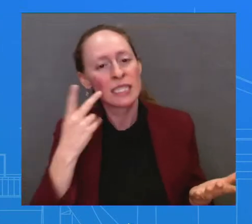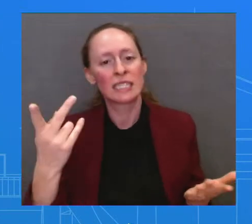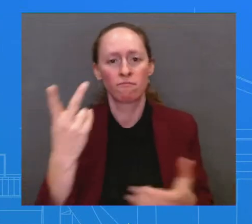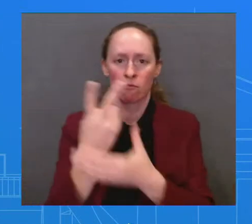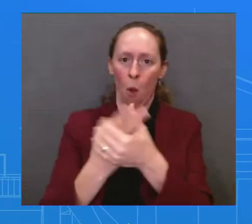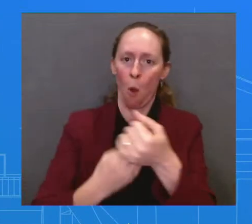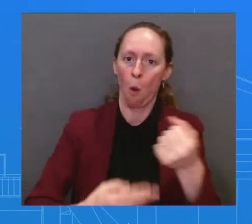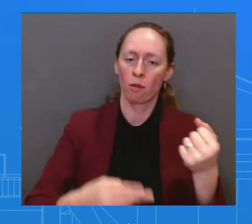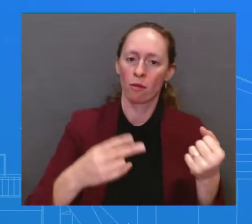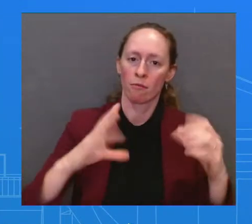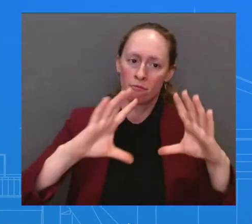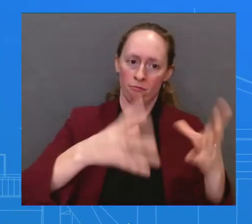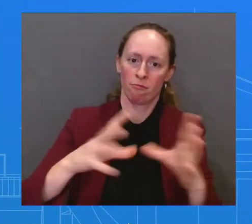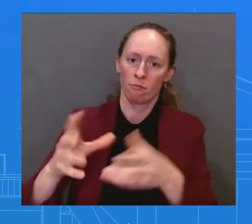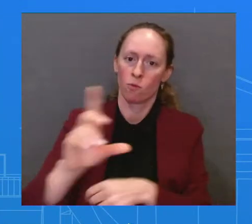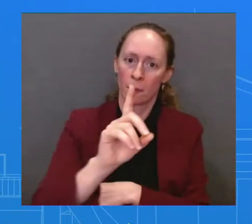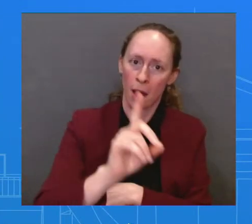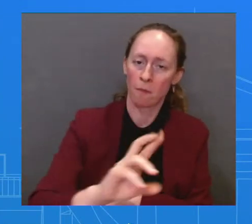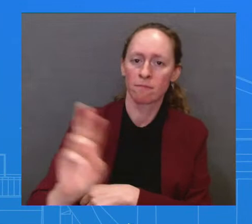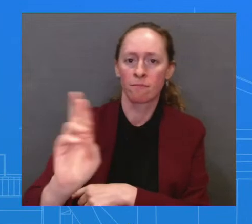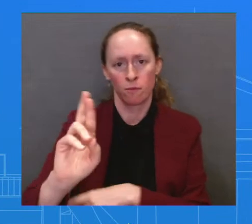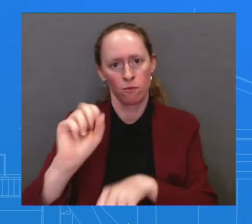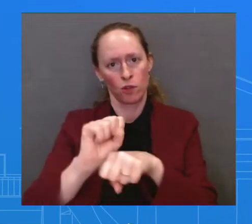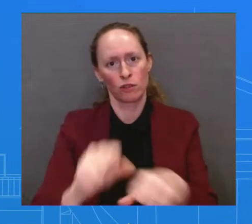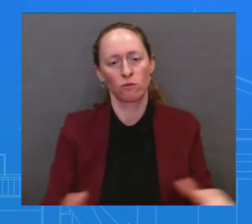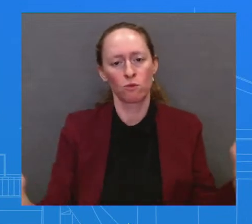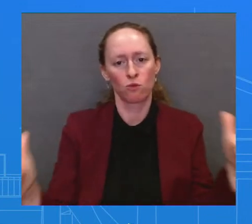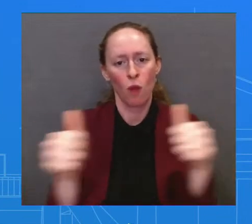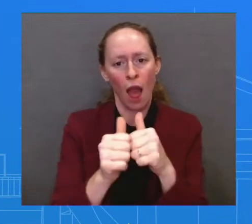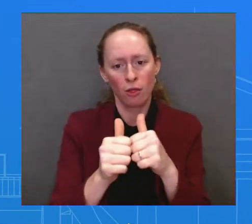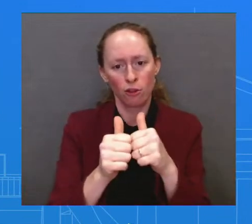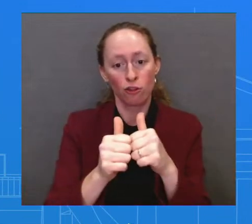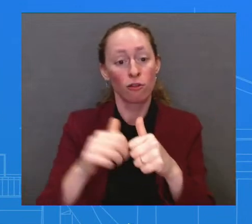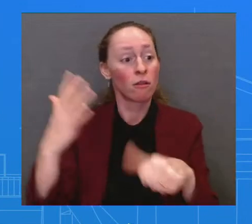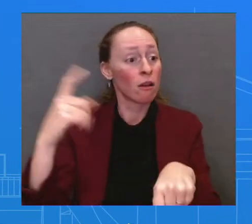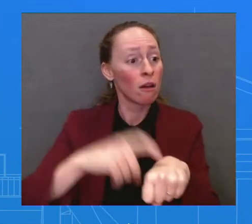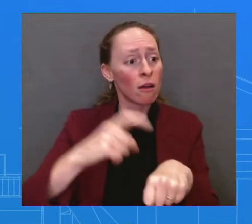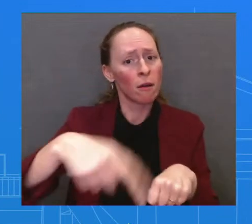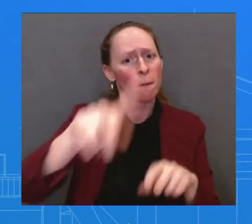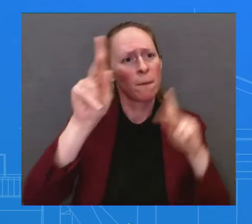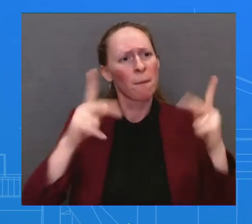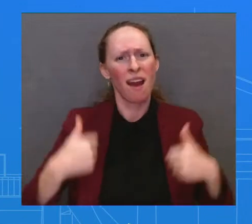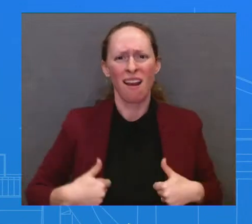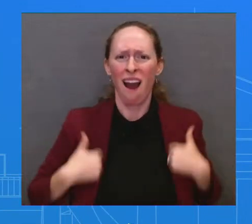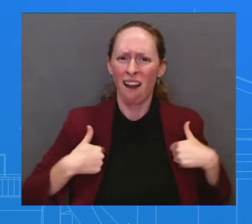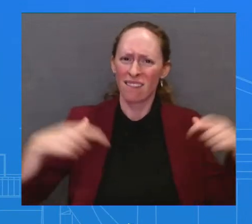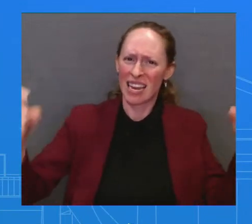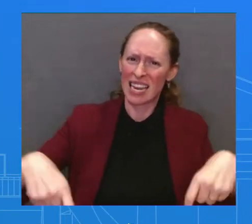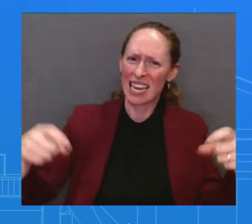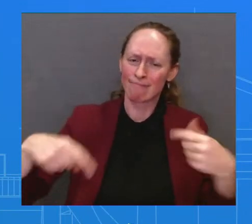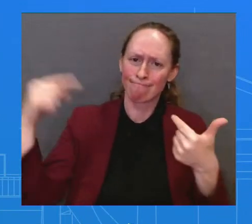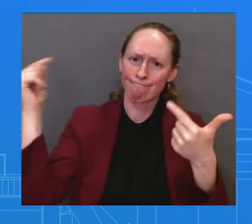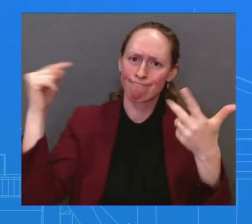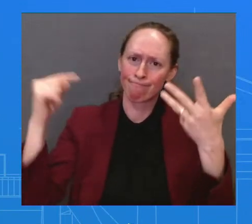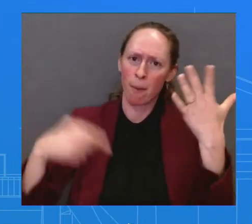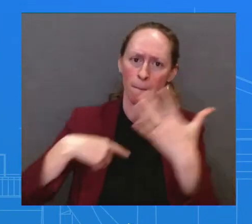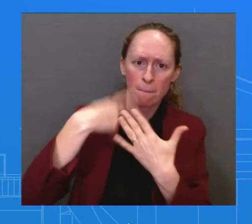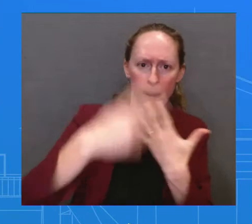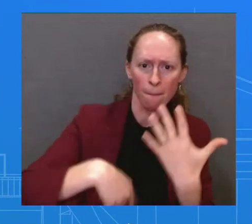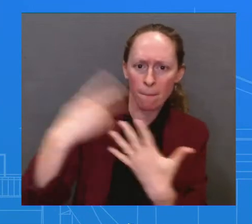actually delivering on matters that -- that are important to them. So, this could be fixed by them -- by them, not by us.